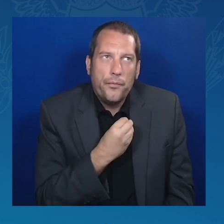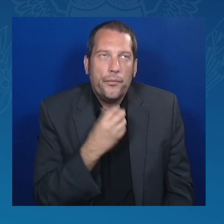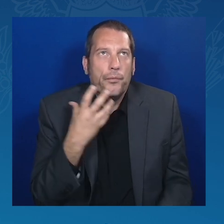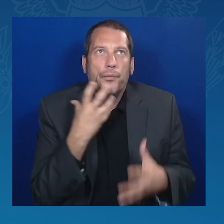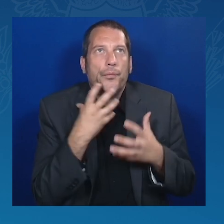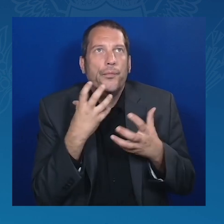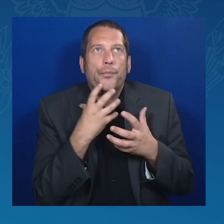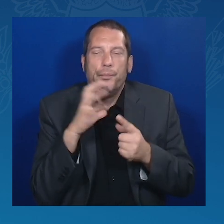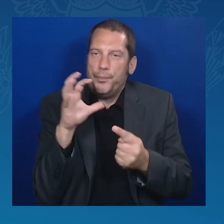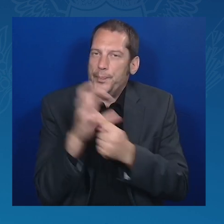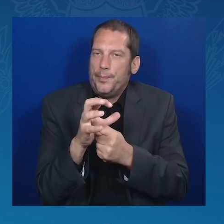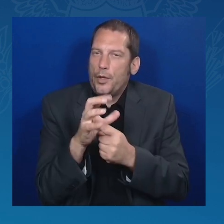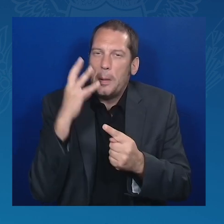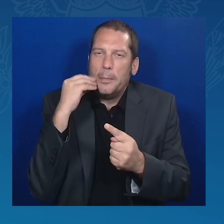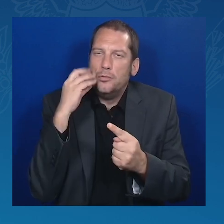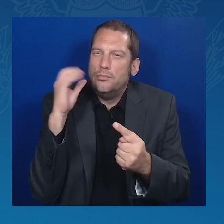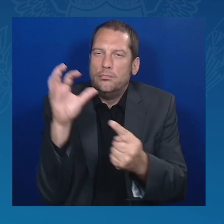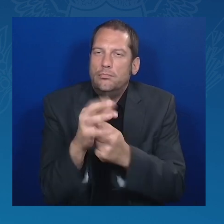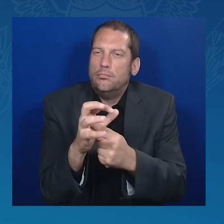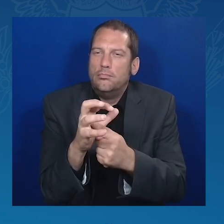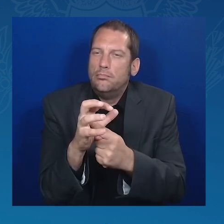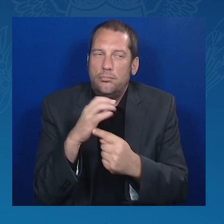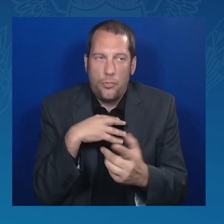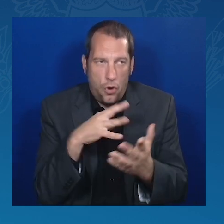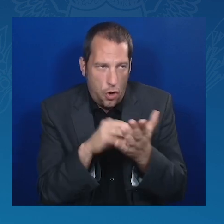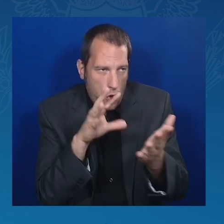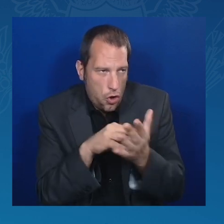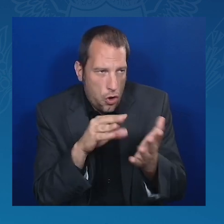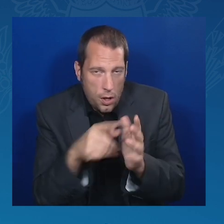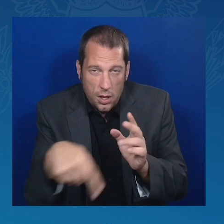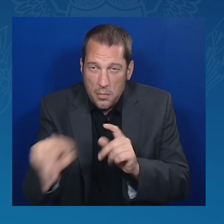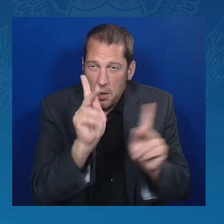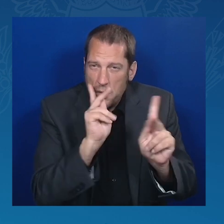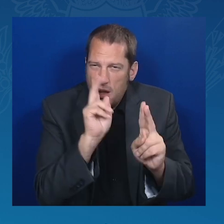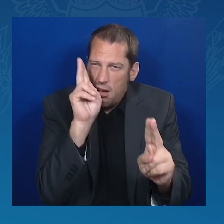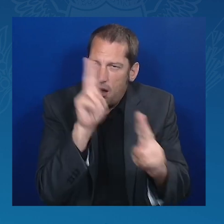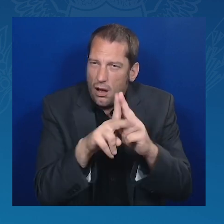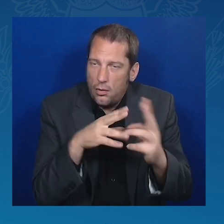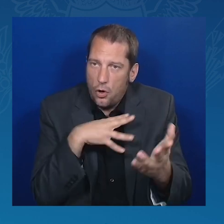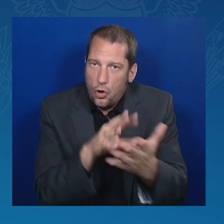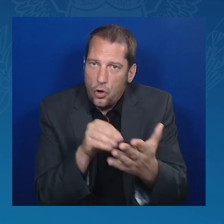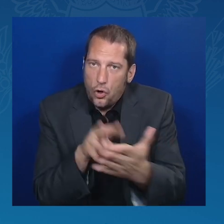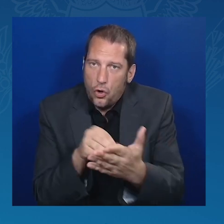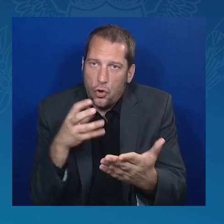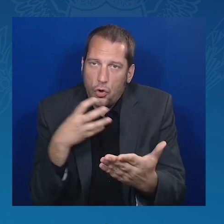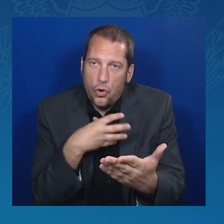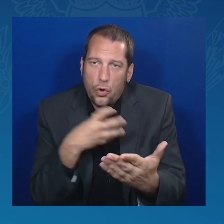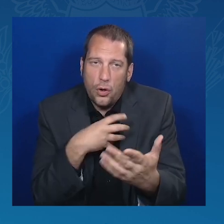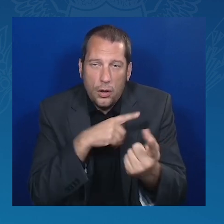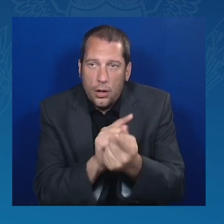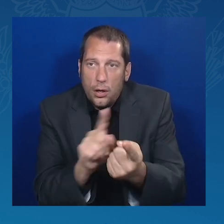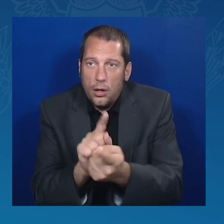people that I've actually gotten to ever meet. They're here today, Doctor Zoe and Quadrilon Jackson, thank you so much for being here.